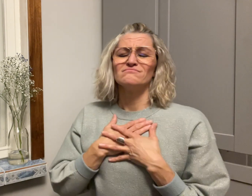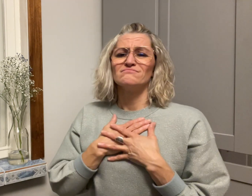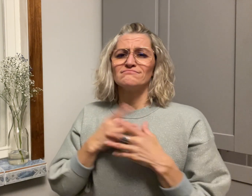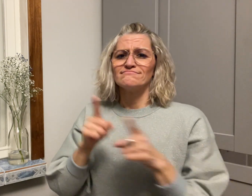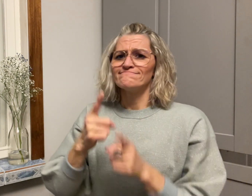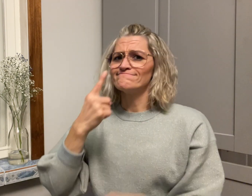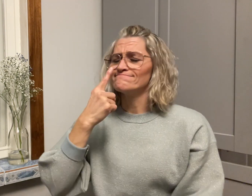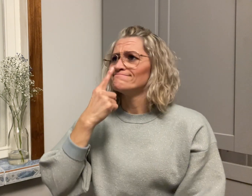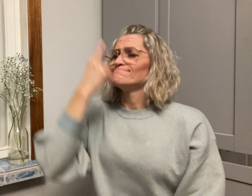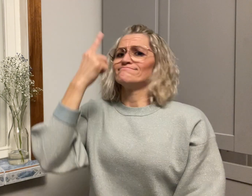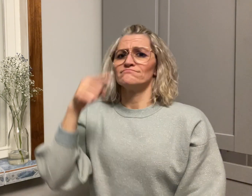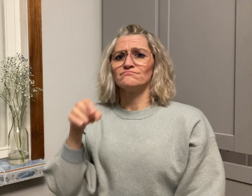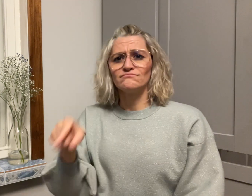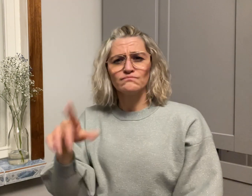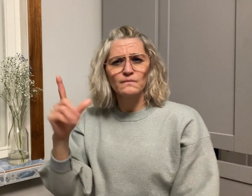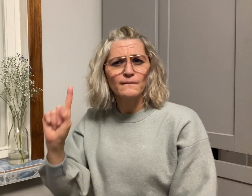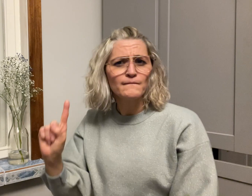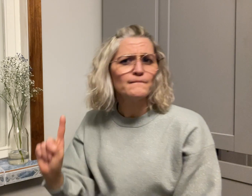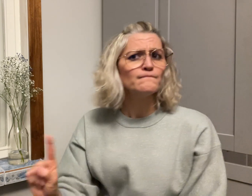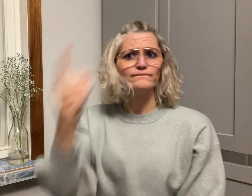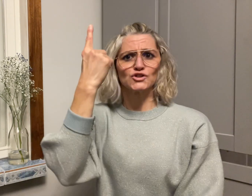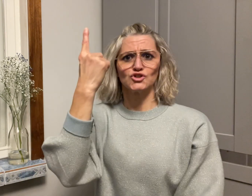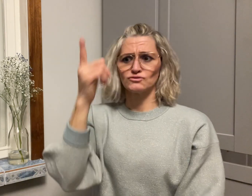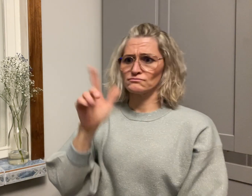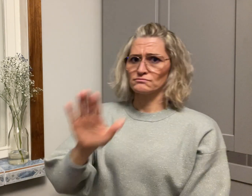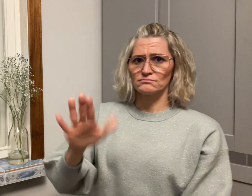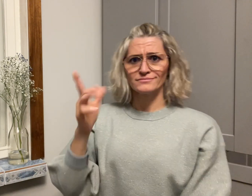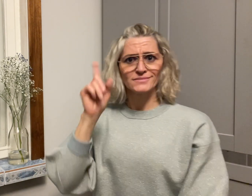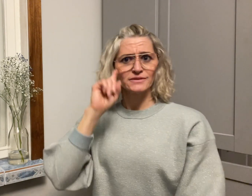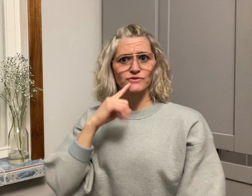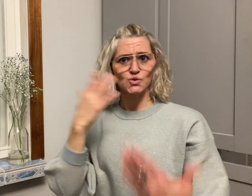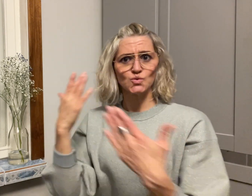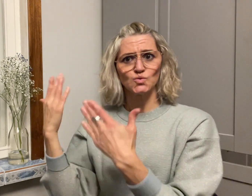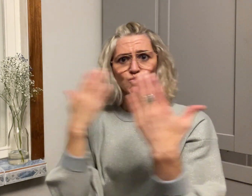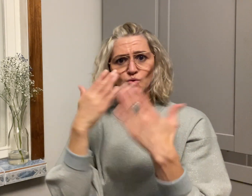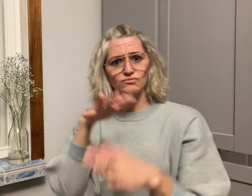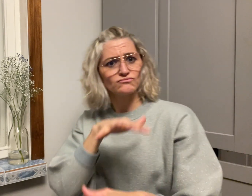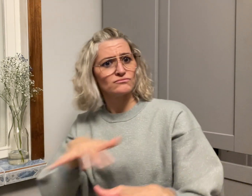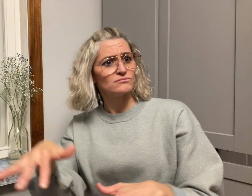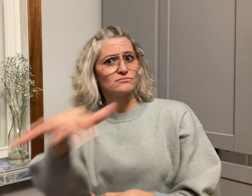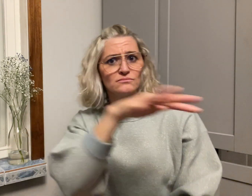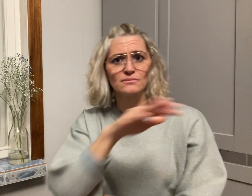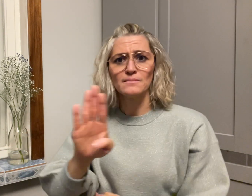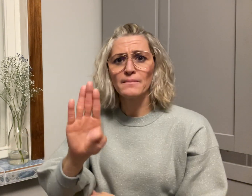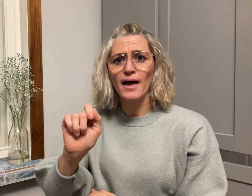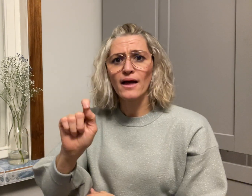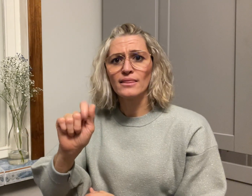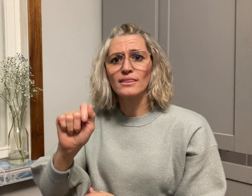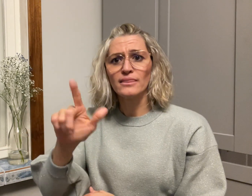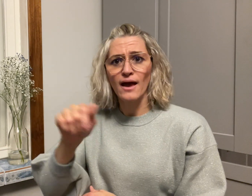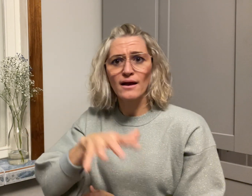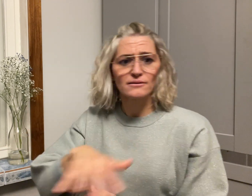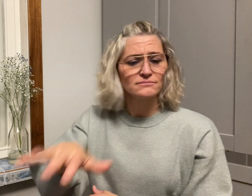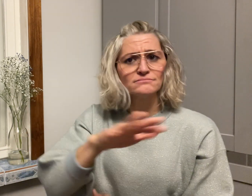of its kind in the Batala area to help and educate